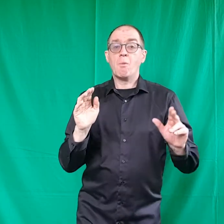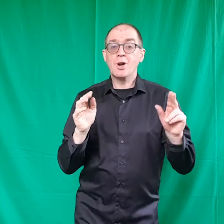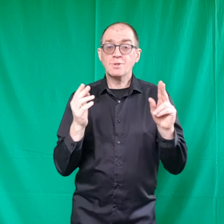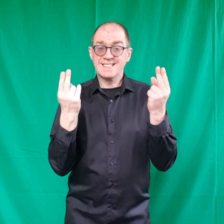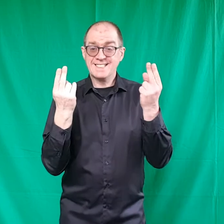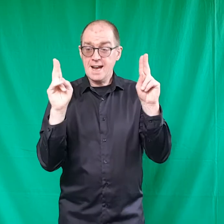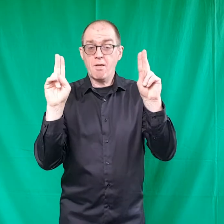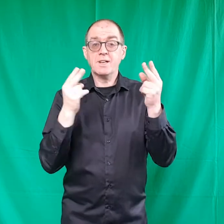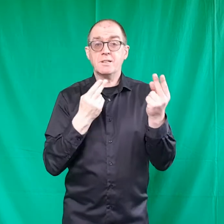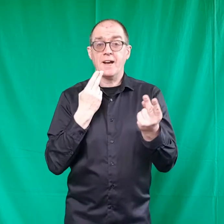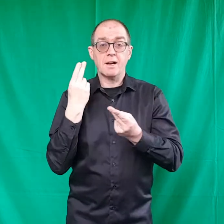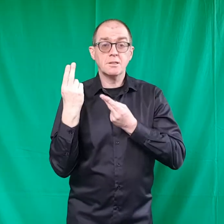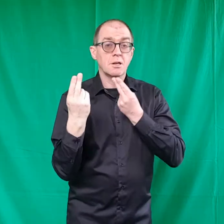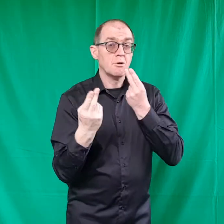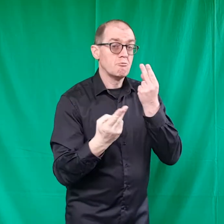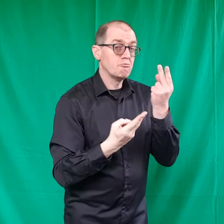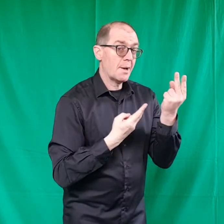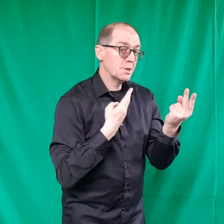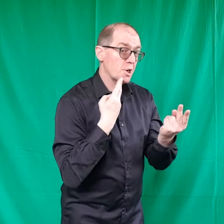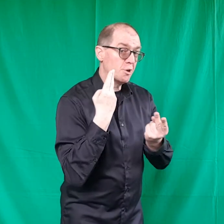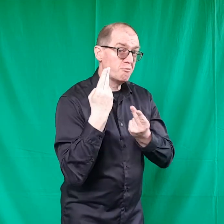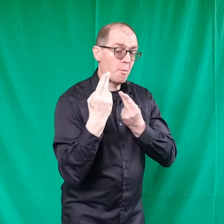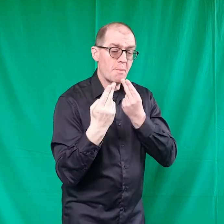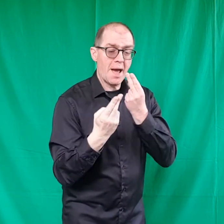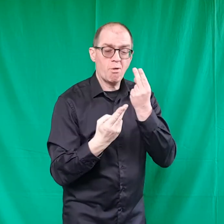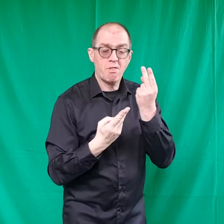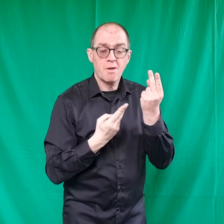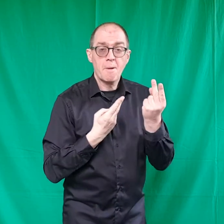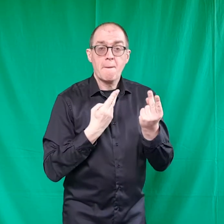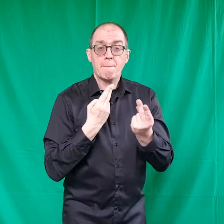Then we're going to 'sing' - these fingers round in circles from your mouth,